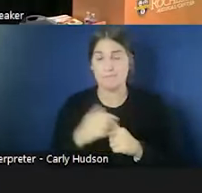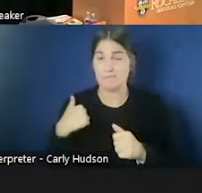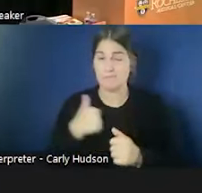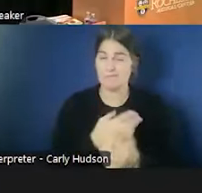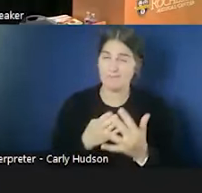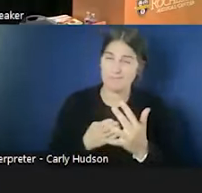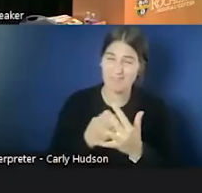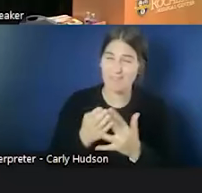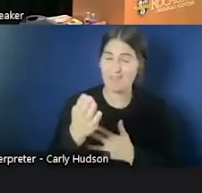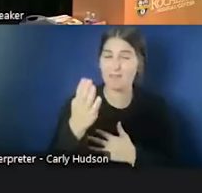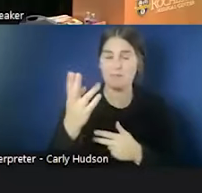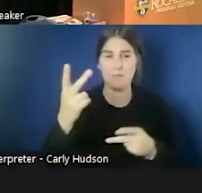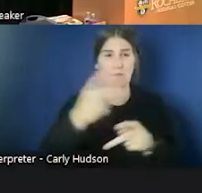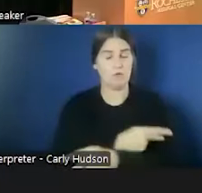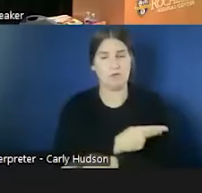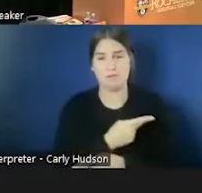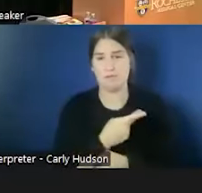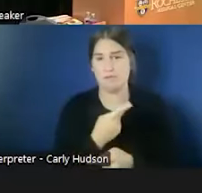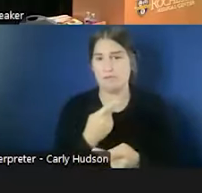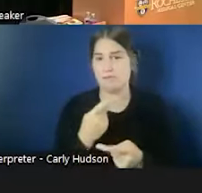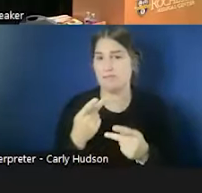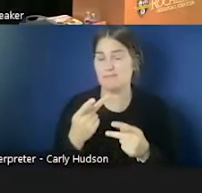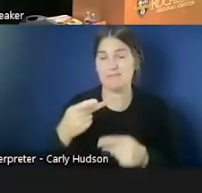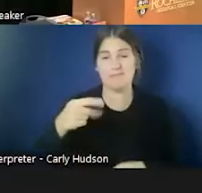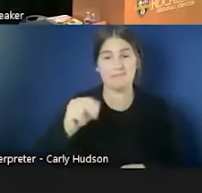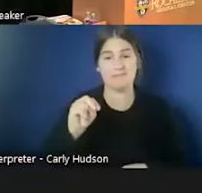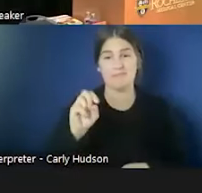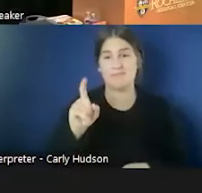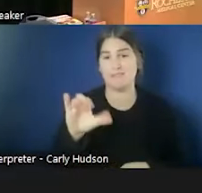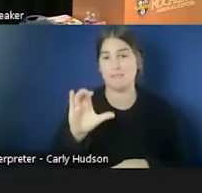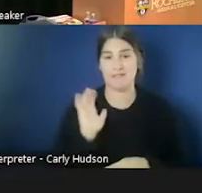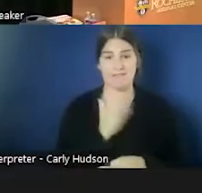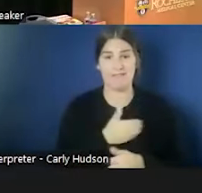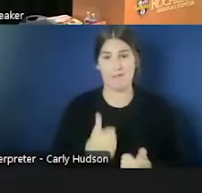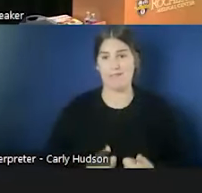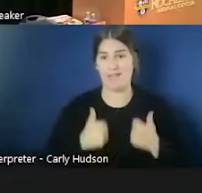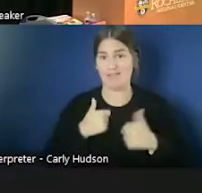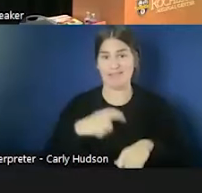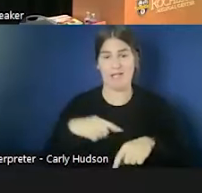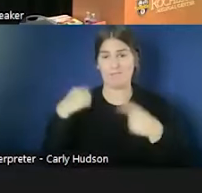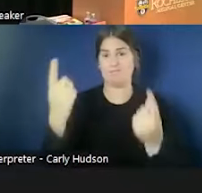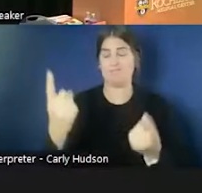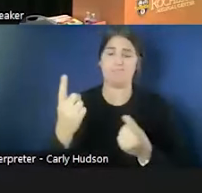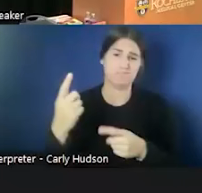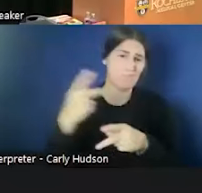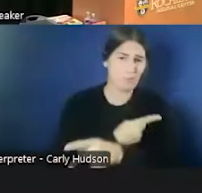one of the worst um pandemics of our lifetimes um so want to thank you for your commitment and